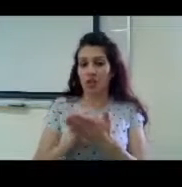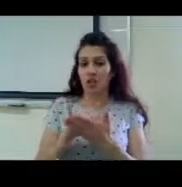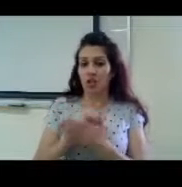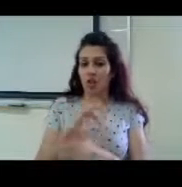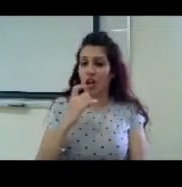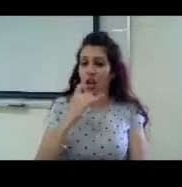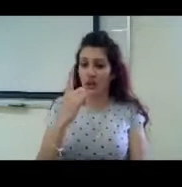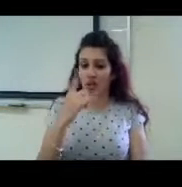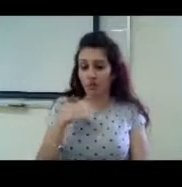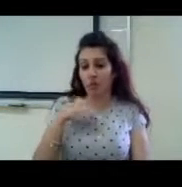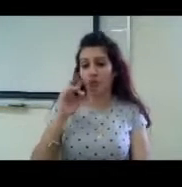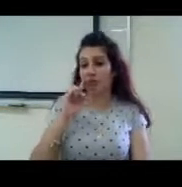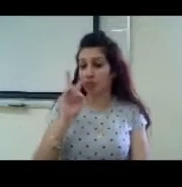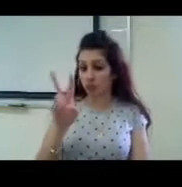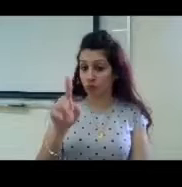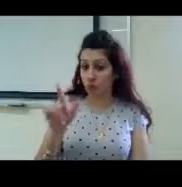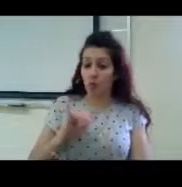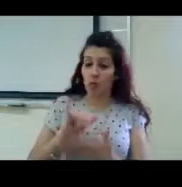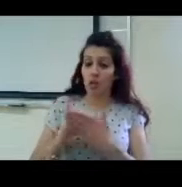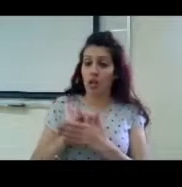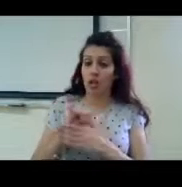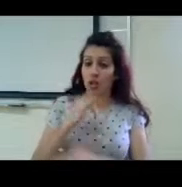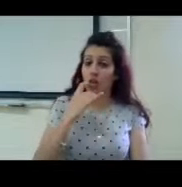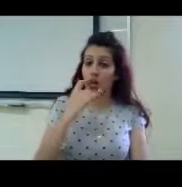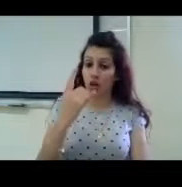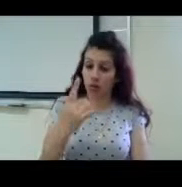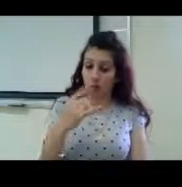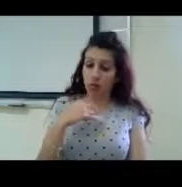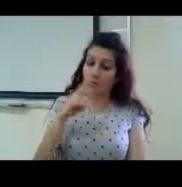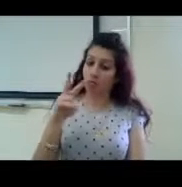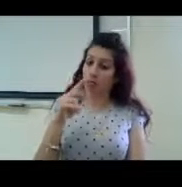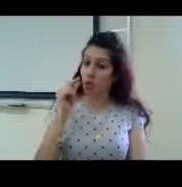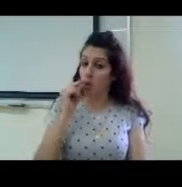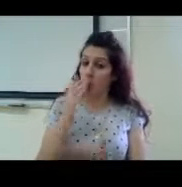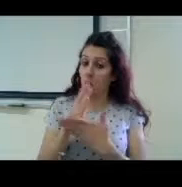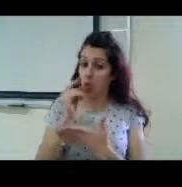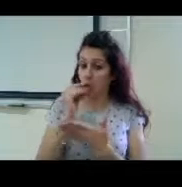opportunity and made us consider what different methods we need to have in